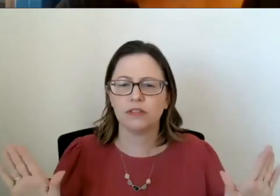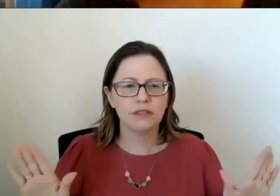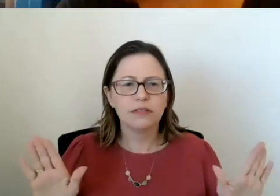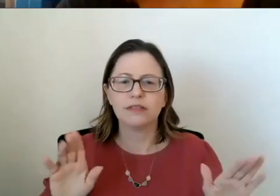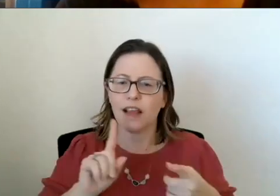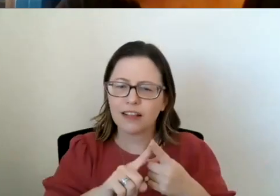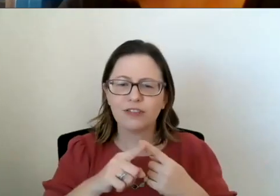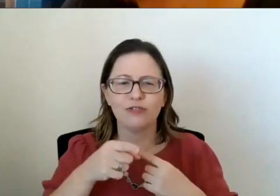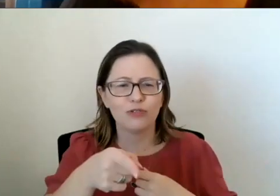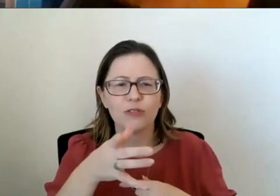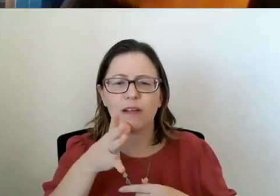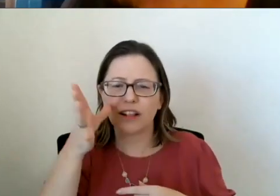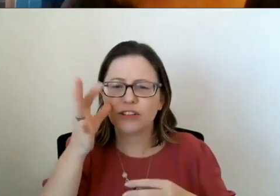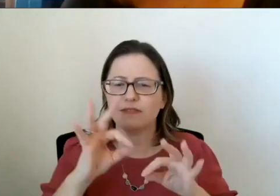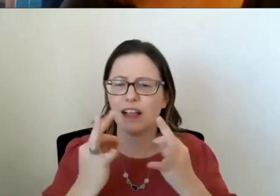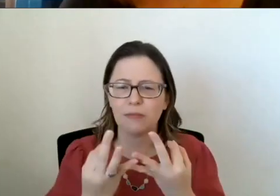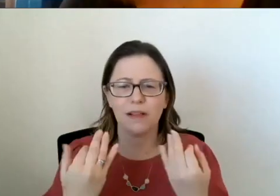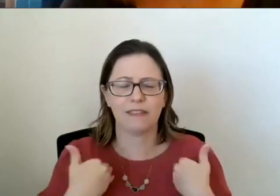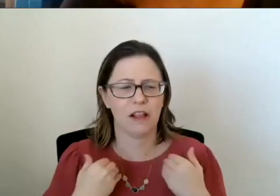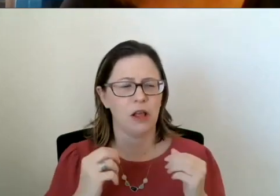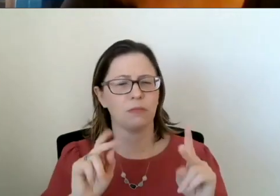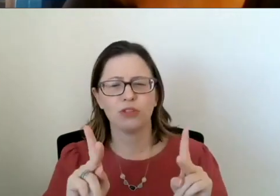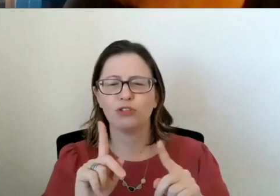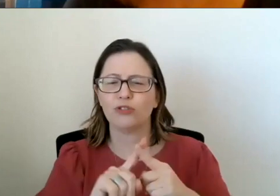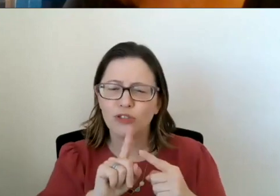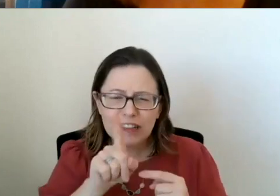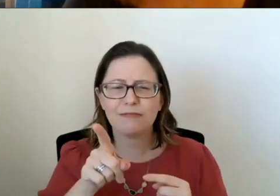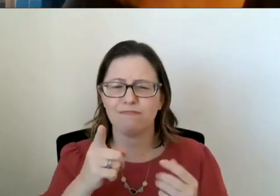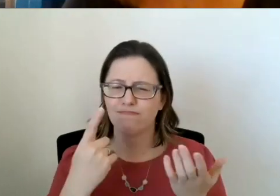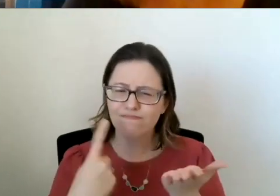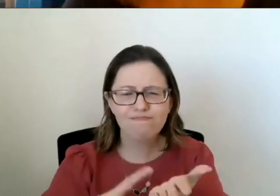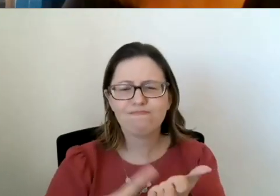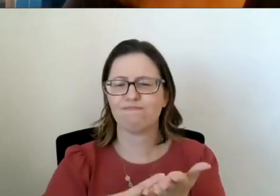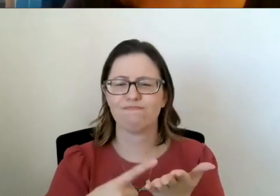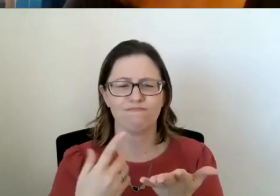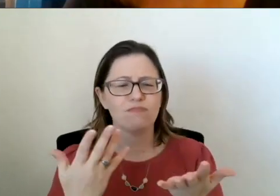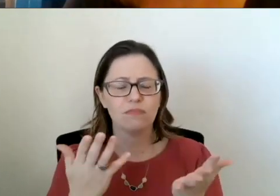not set in stone so it's up to the parents and families. You have the opportunity to